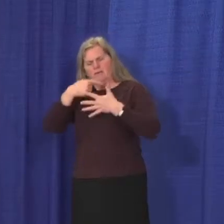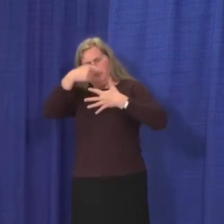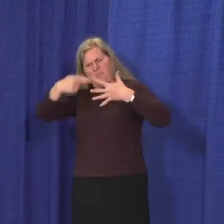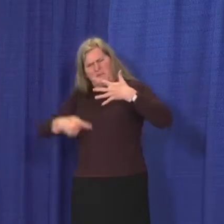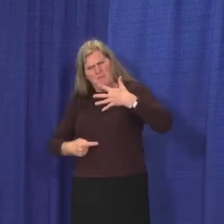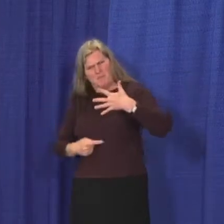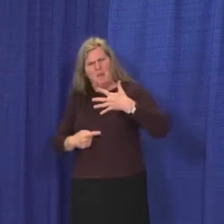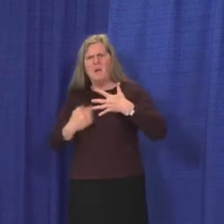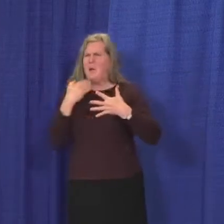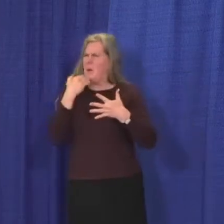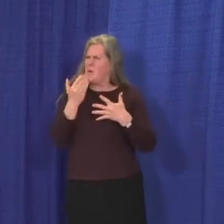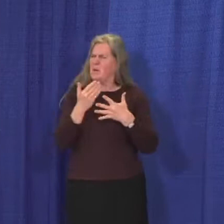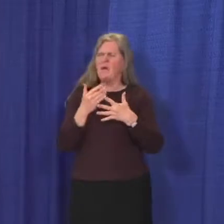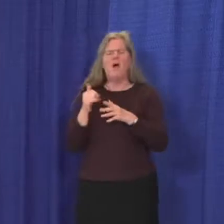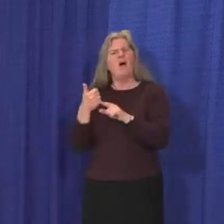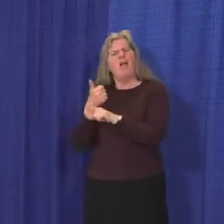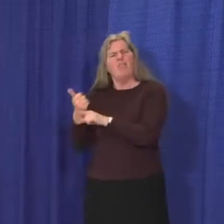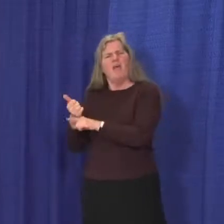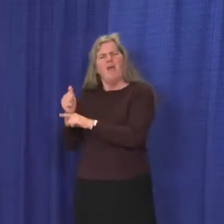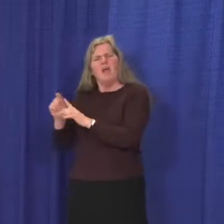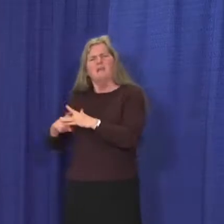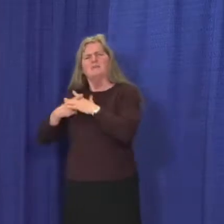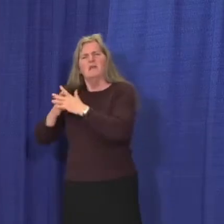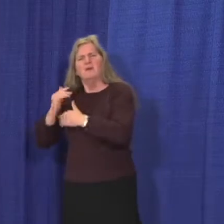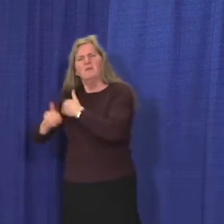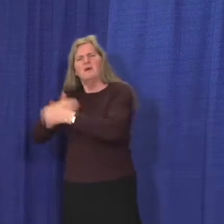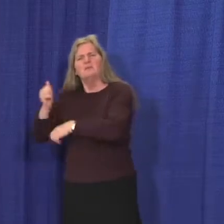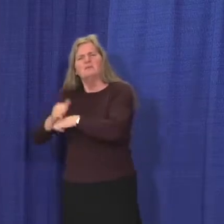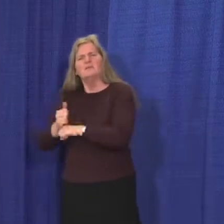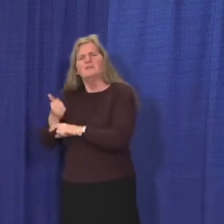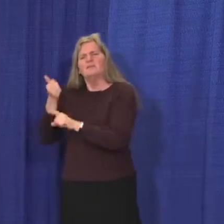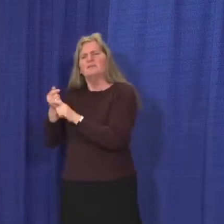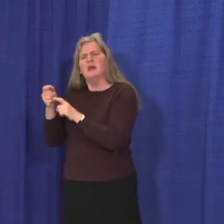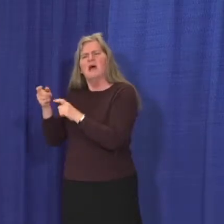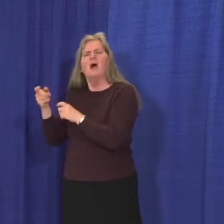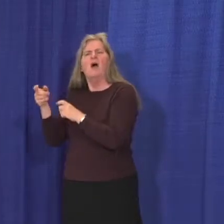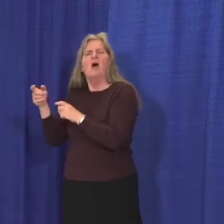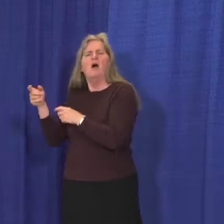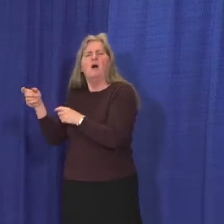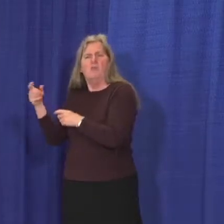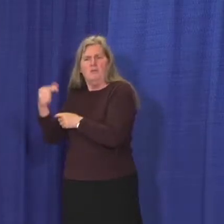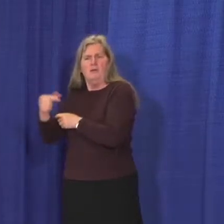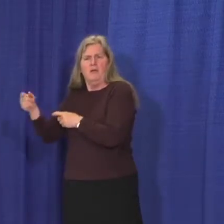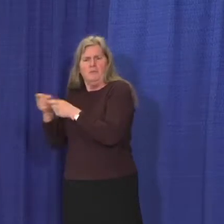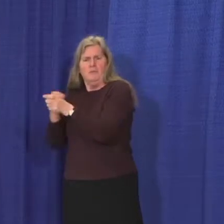gave the pathway towards the most comprehensive self-governing agreements, Yukon